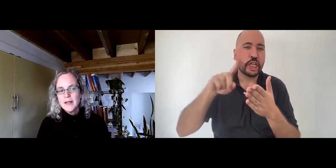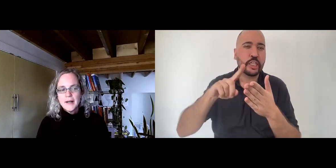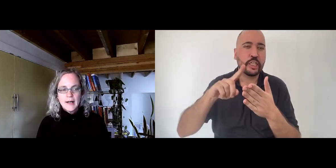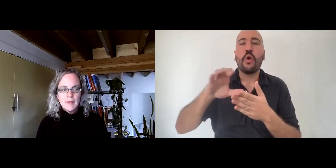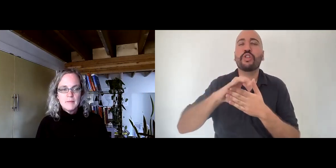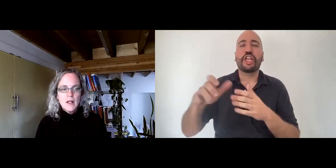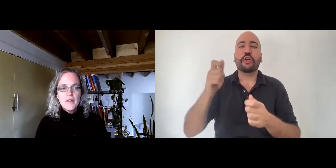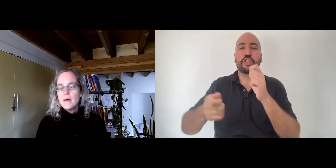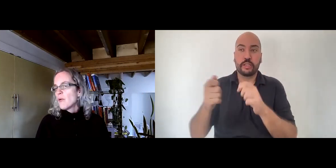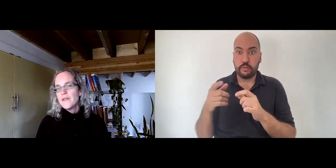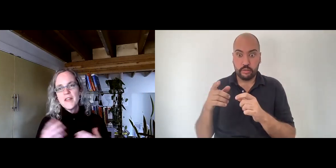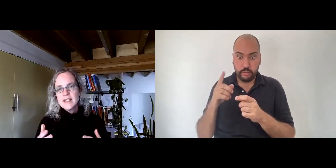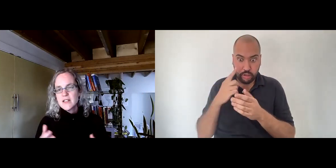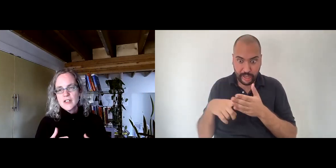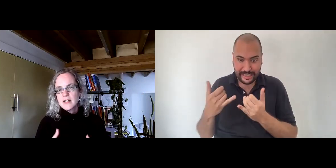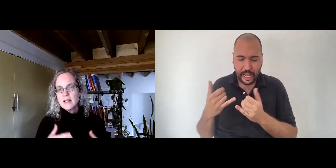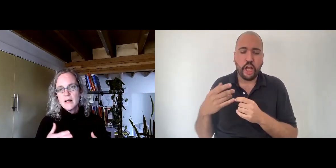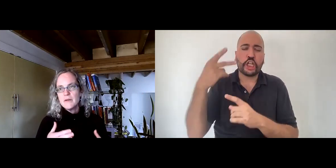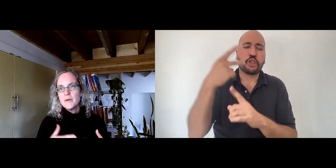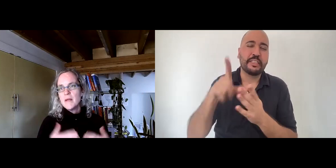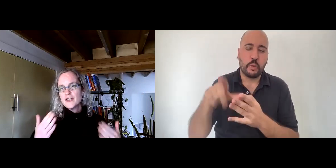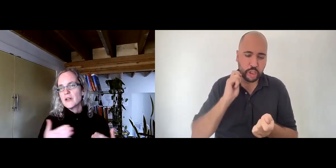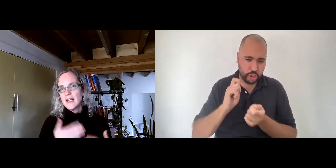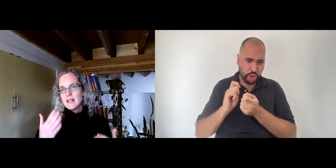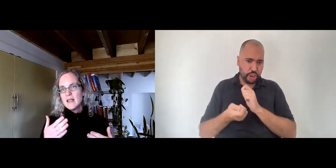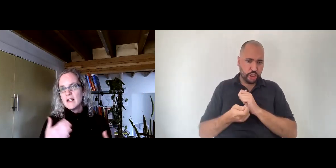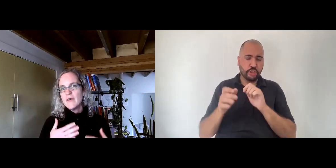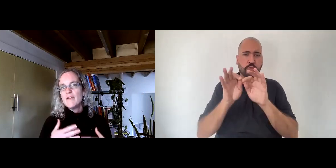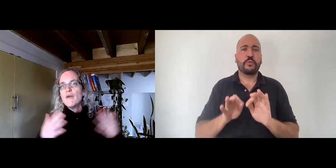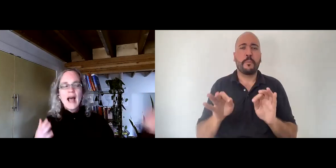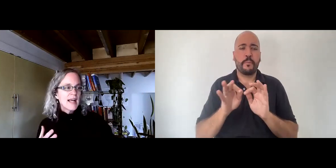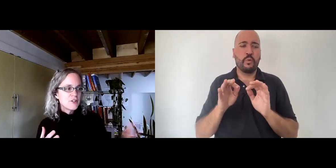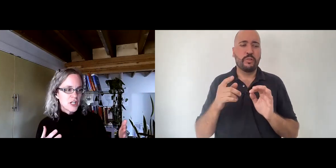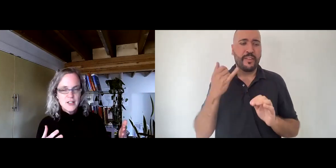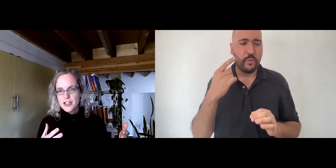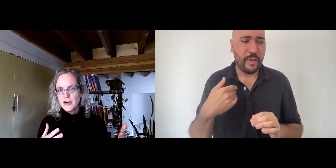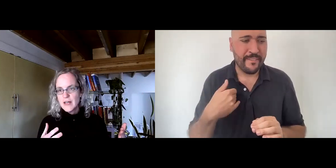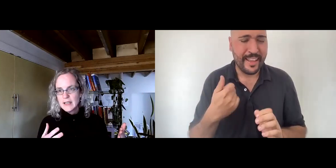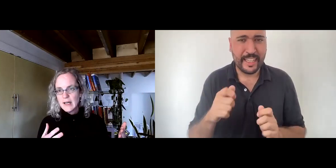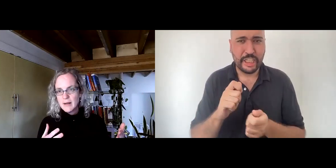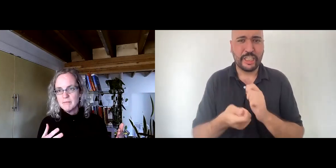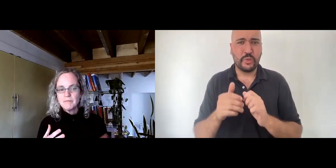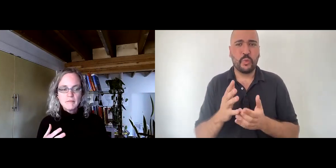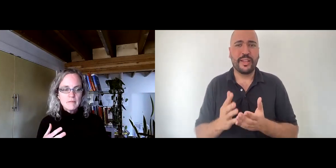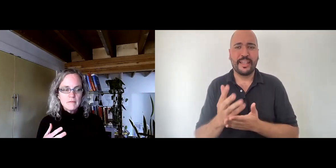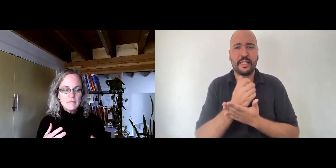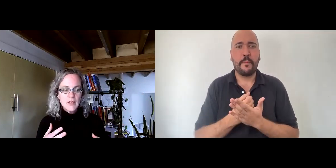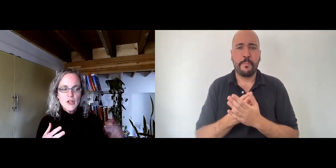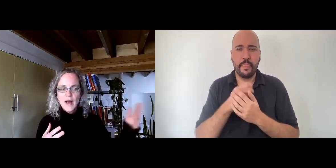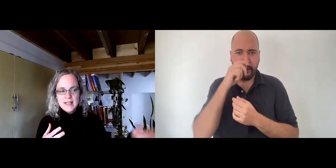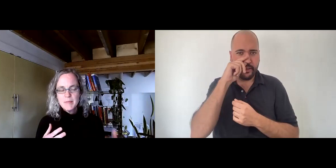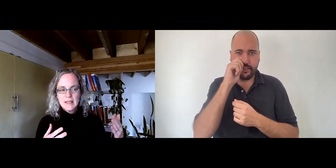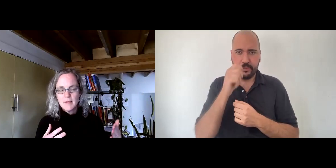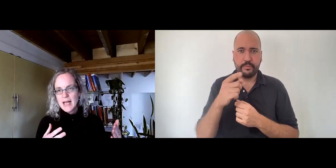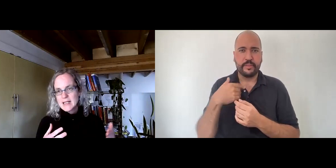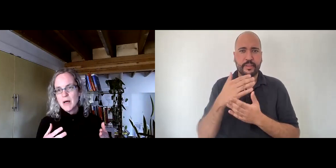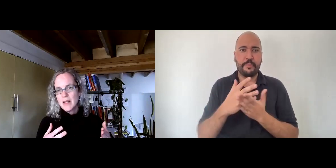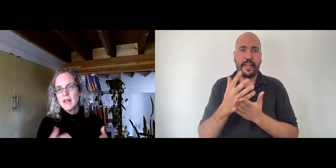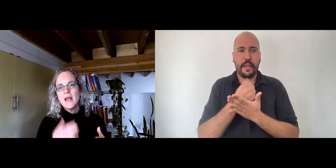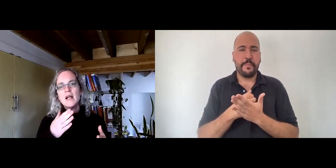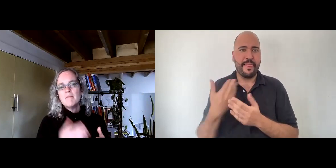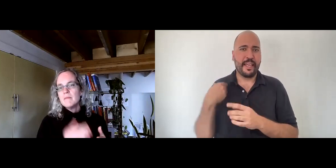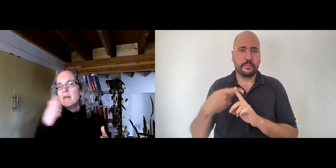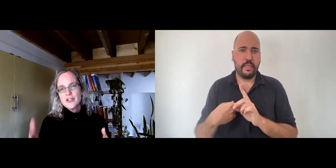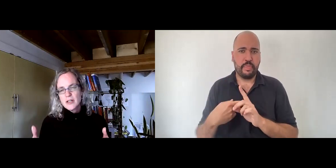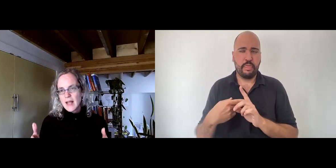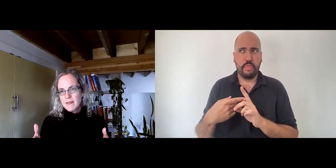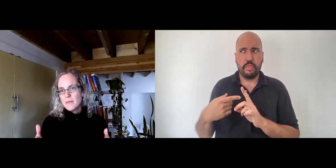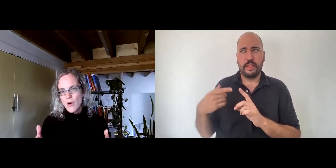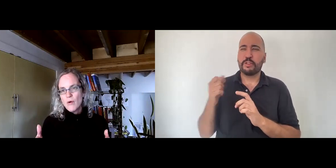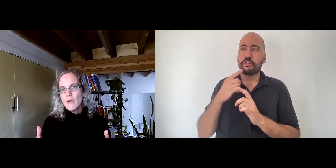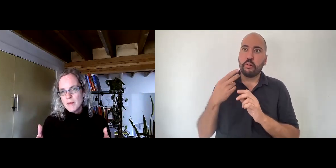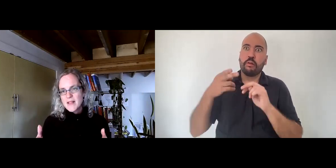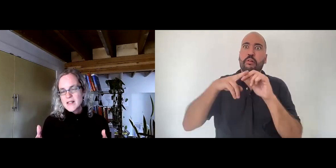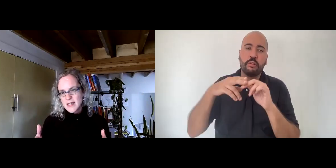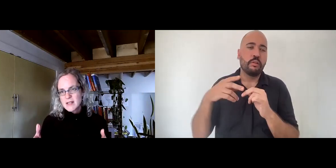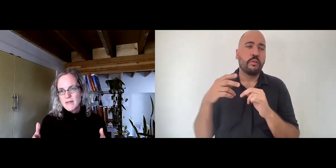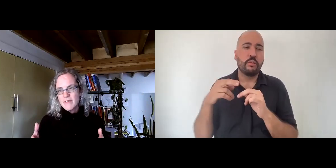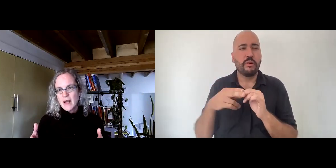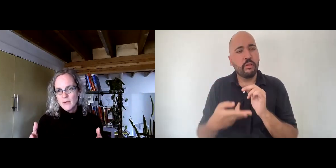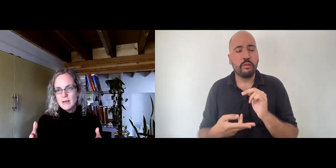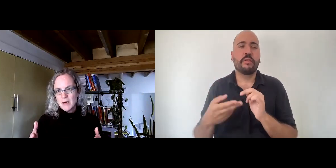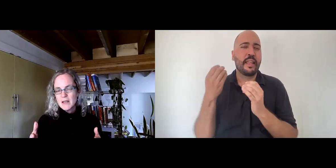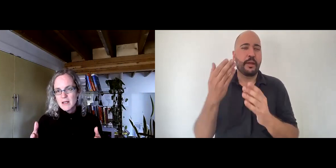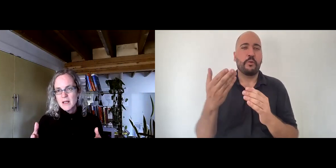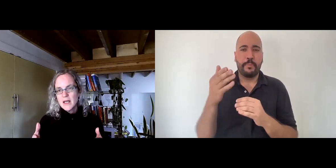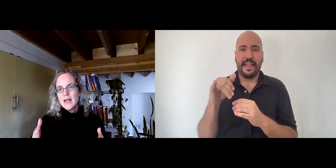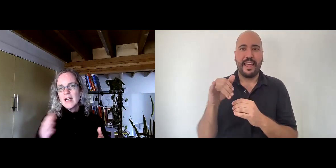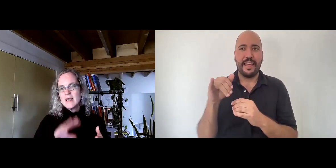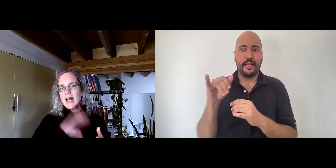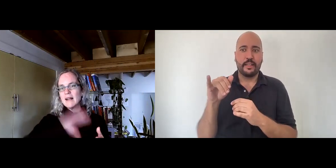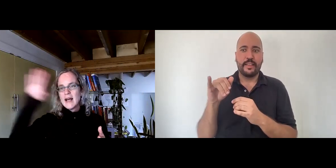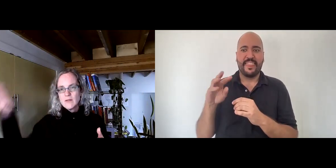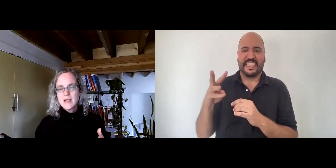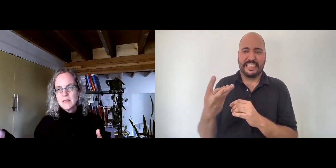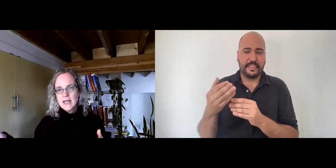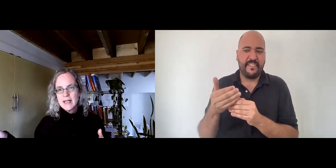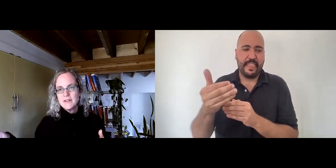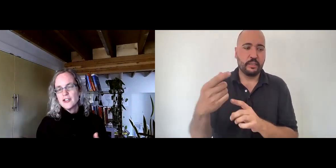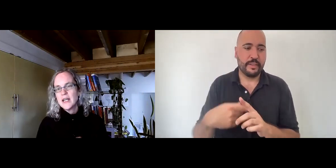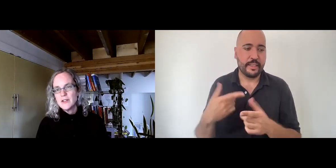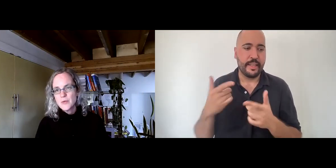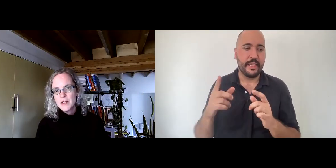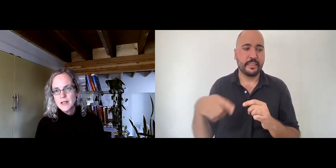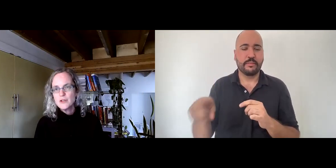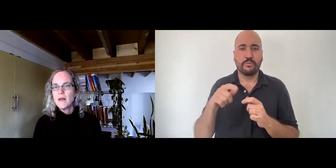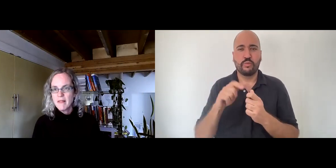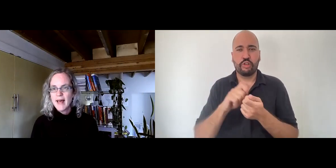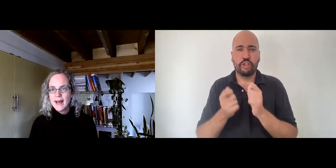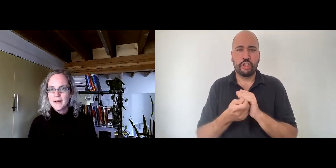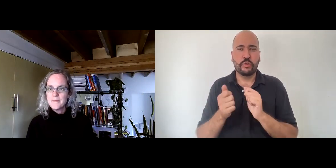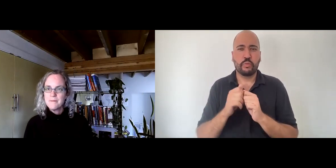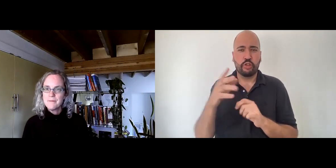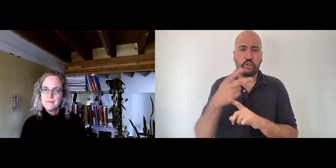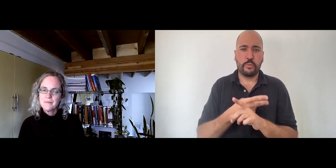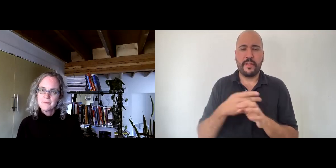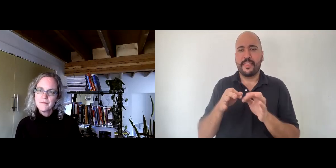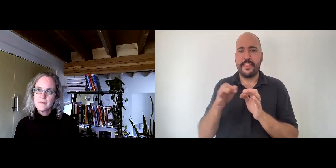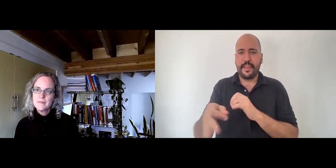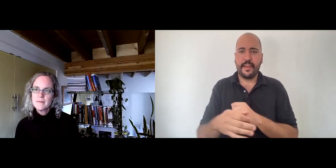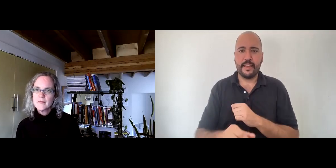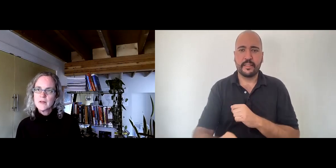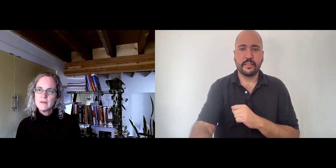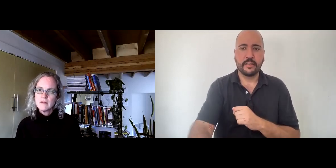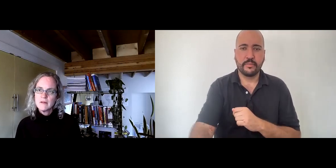The important thing is just to make sure to let if you had a change in your income, you had some income last month, make sure to let them know by the sixth of the following month, and then that allows them to get it changed within the 2 month lag.